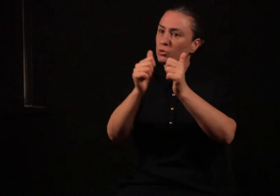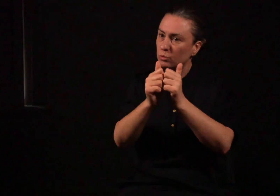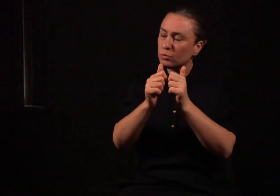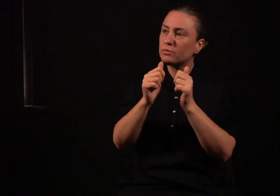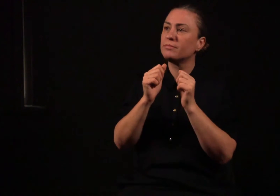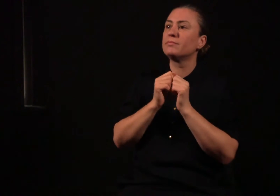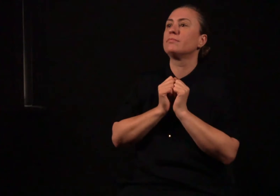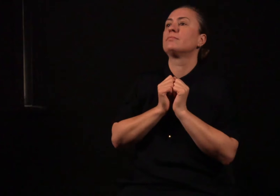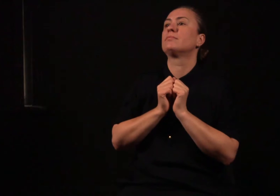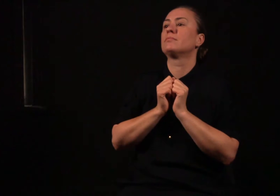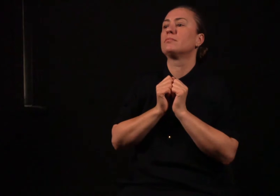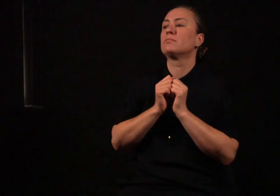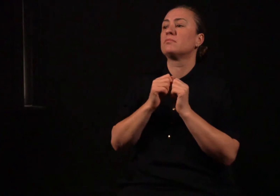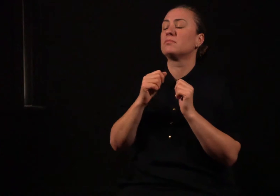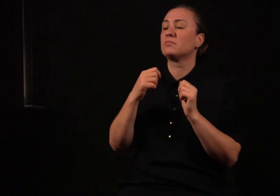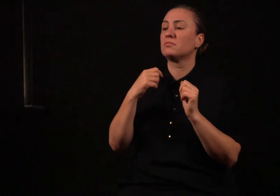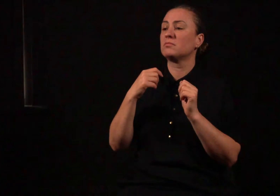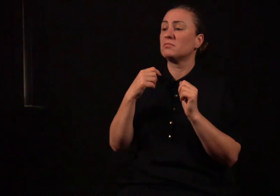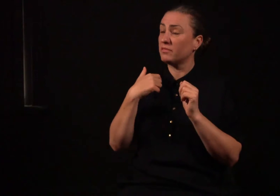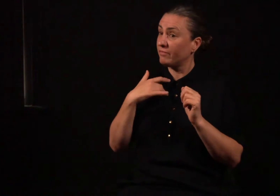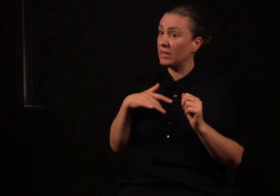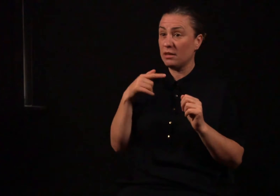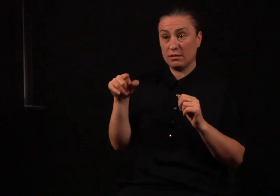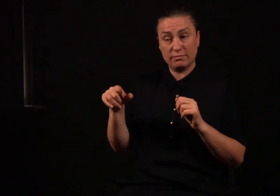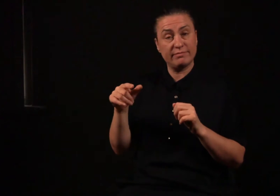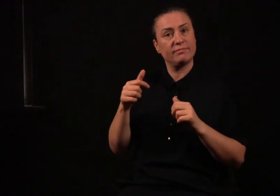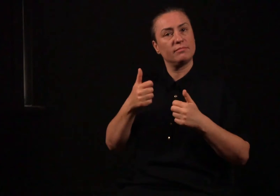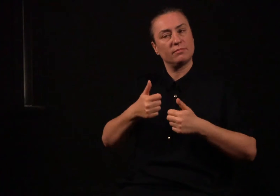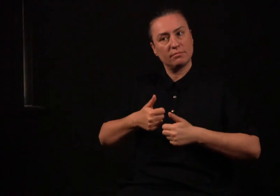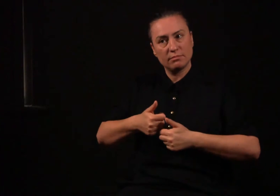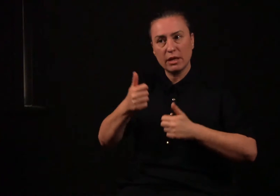so it's important to have the right language choices ready for the assignment